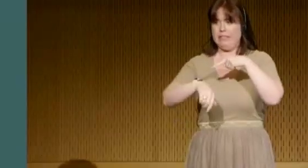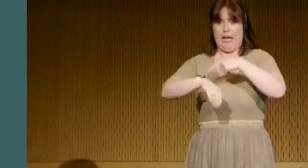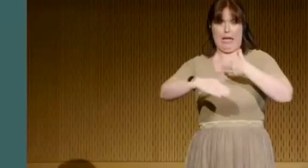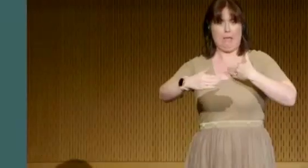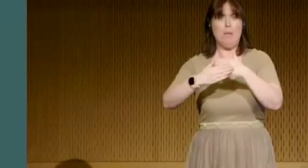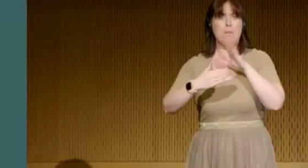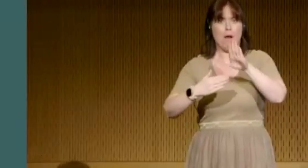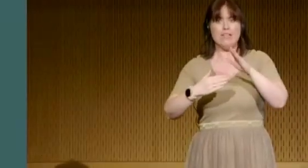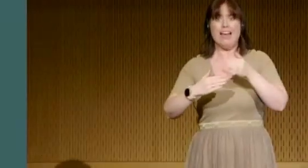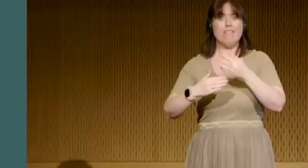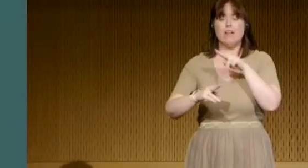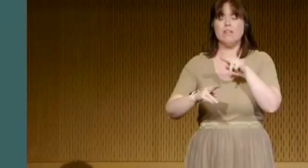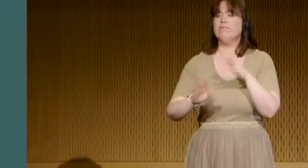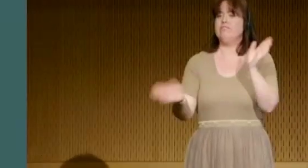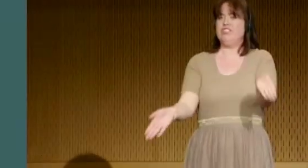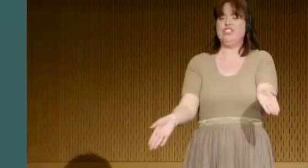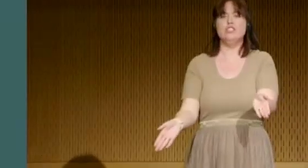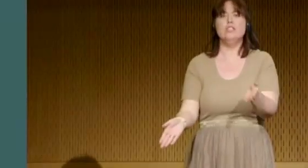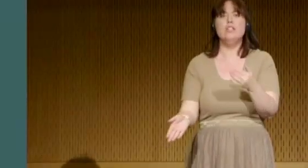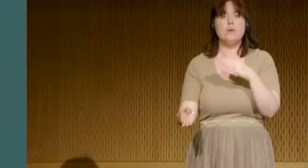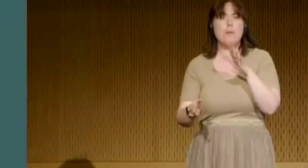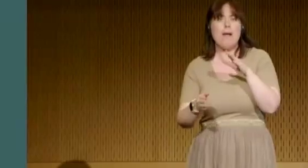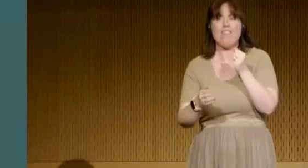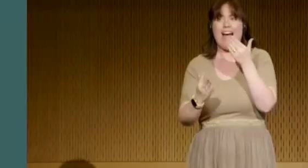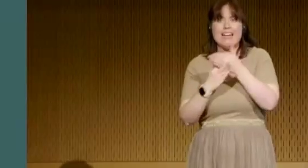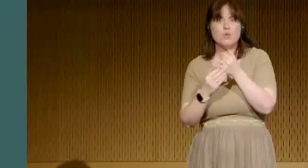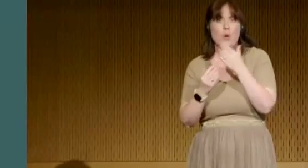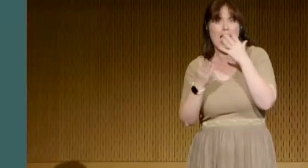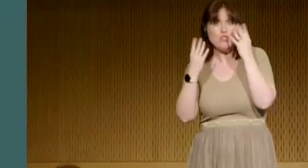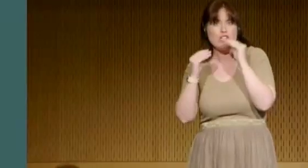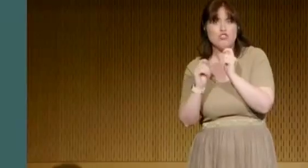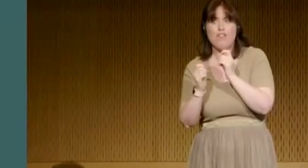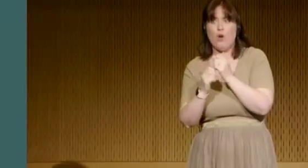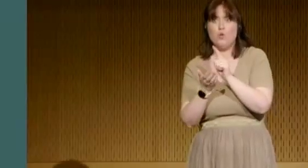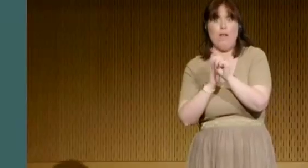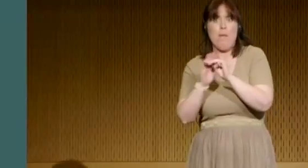have access to that education and training maybe for 12 months. And one of the things I found that